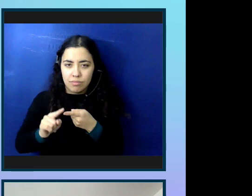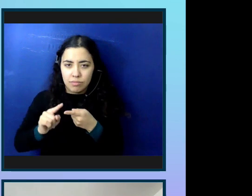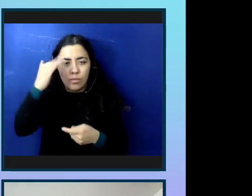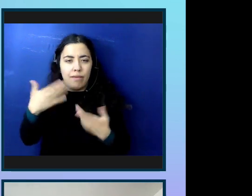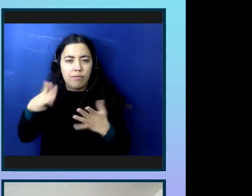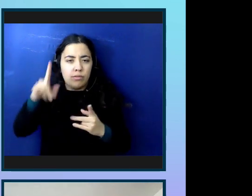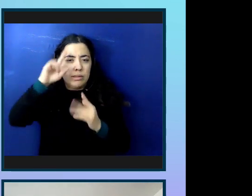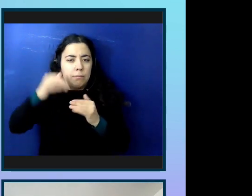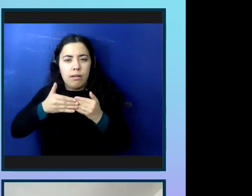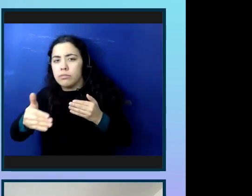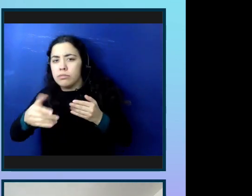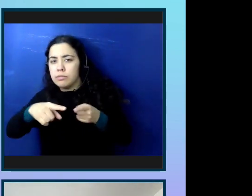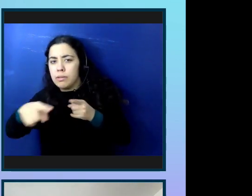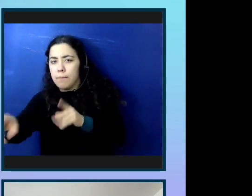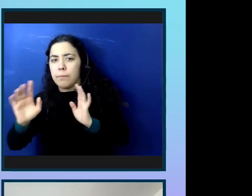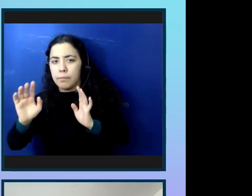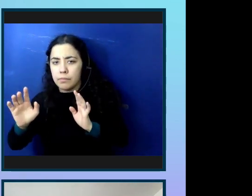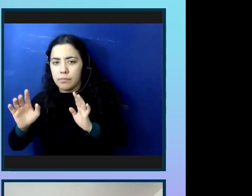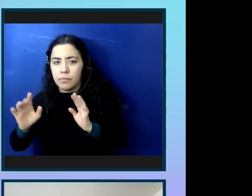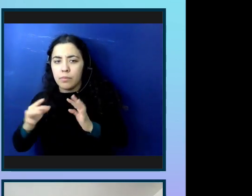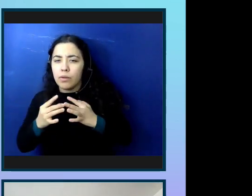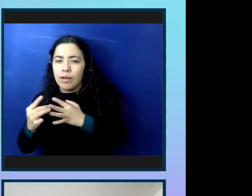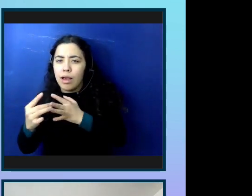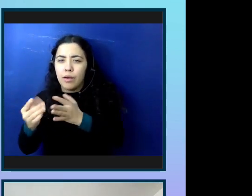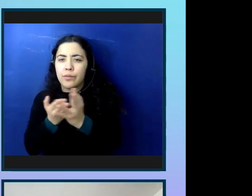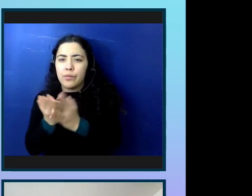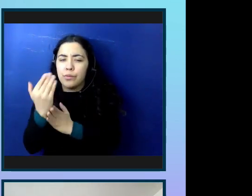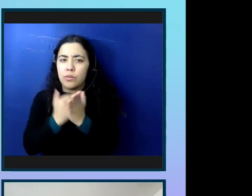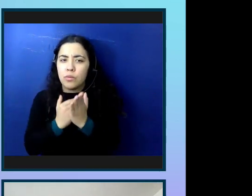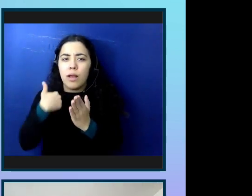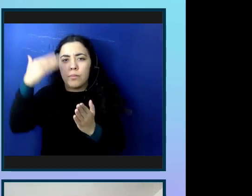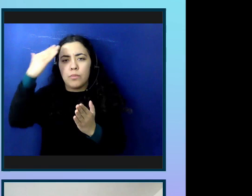but they're kind of just guided through a flow that they're already aware of, like generally what it involves.